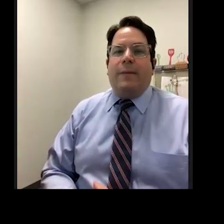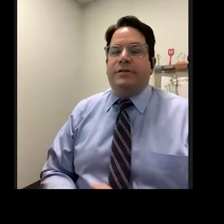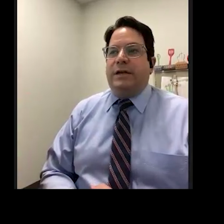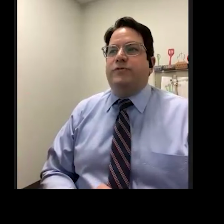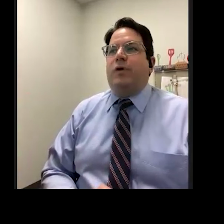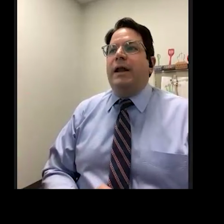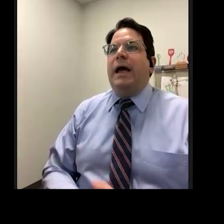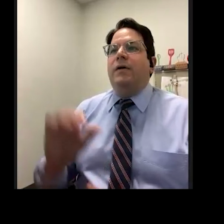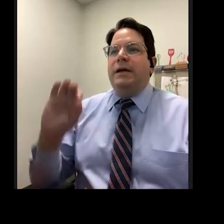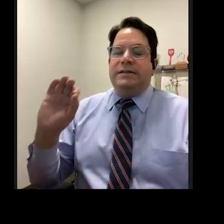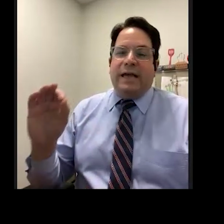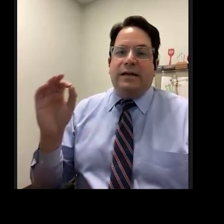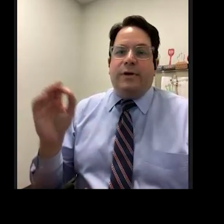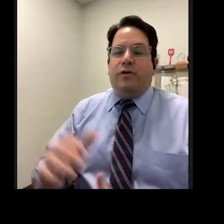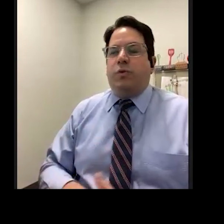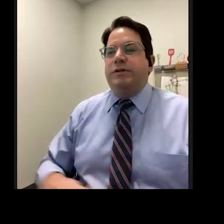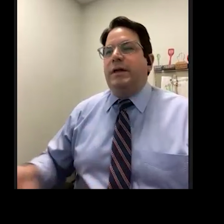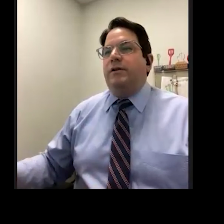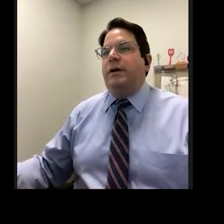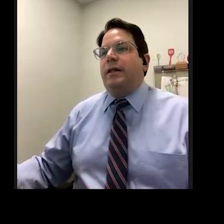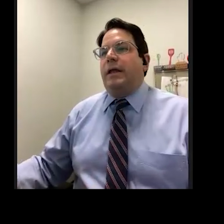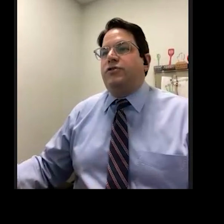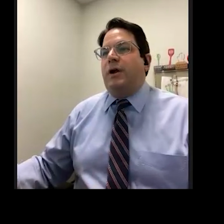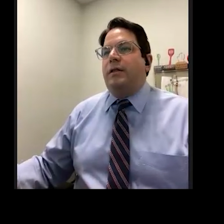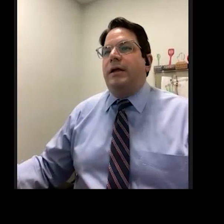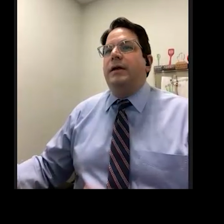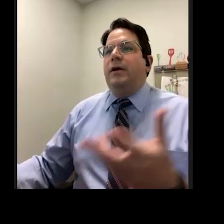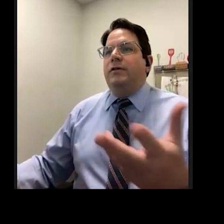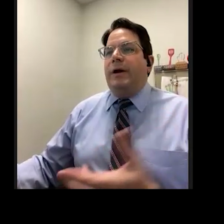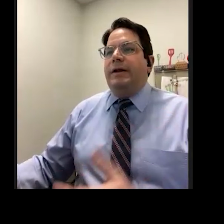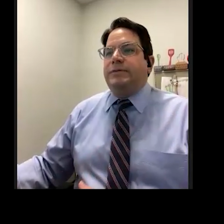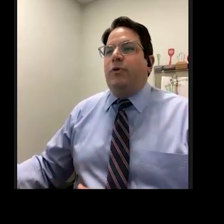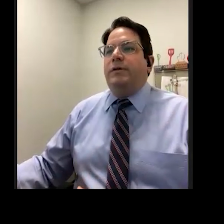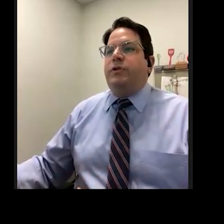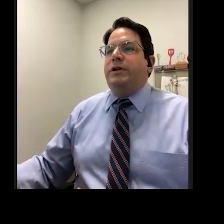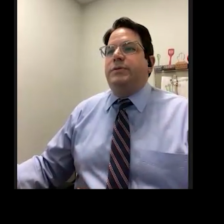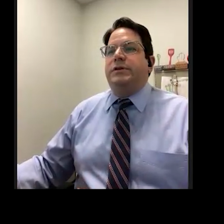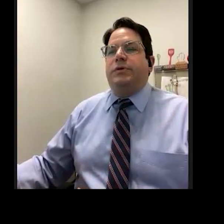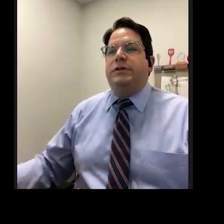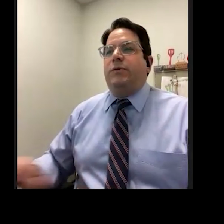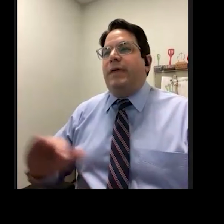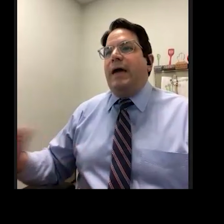the most common schemes right now tend to be those ones that are done electronically. To my next point, please, please, please,